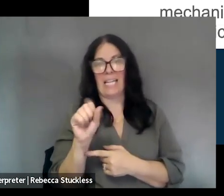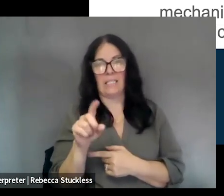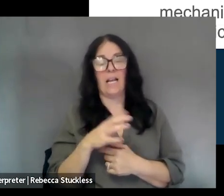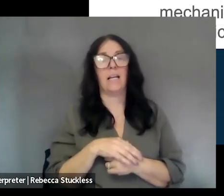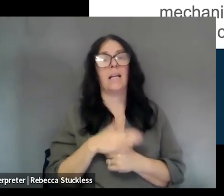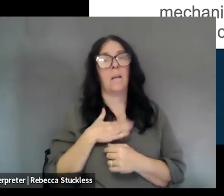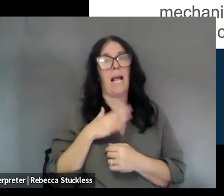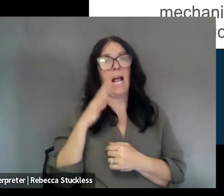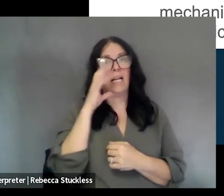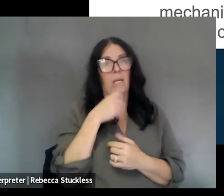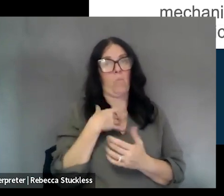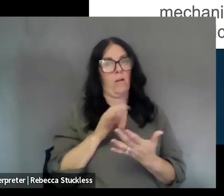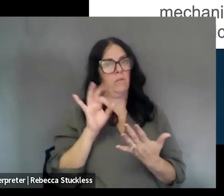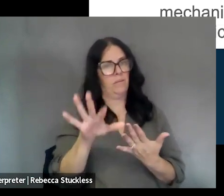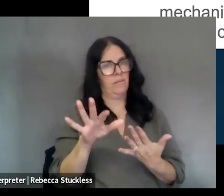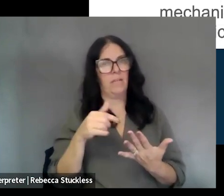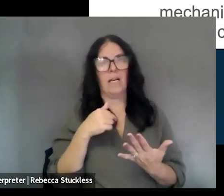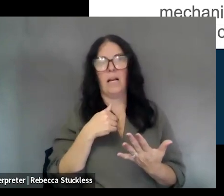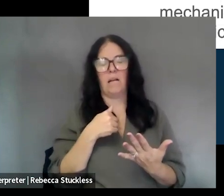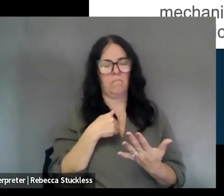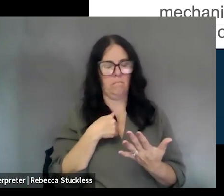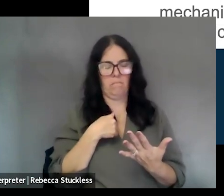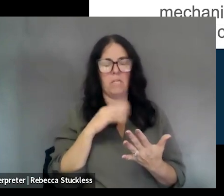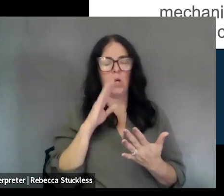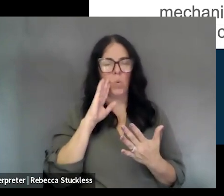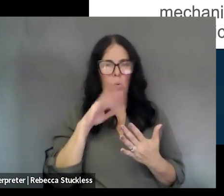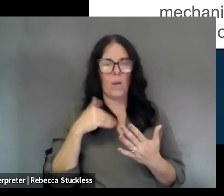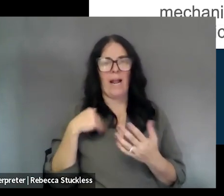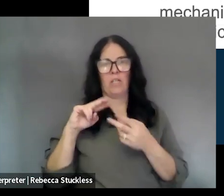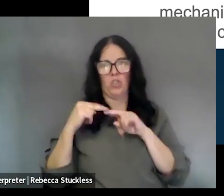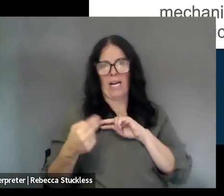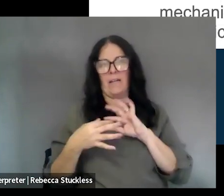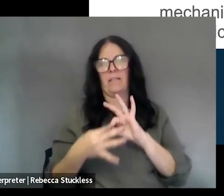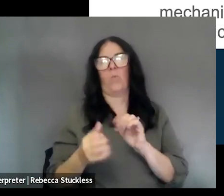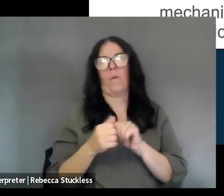caveat here. I'm not denying the critical genetic component to the development of psoriatic